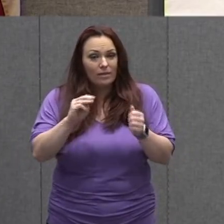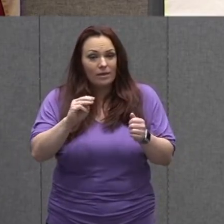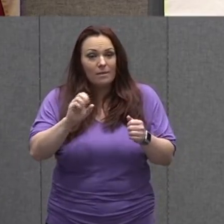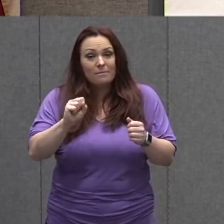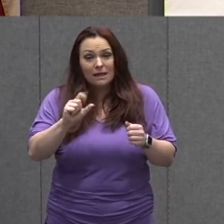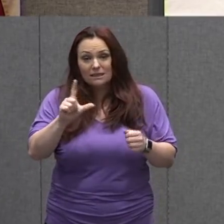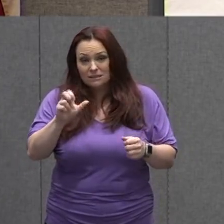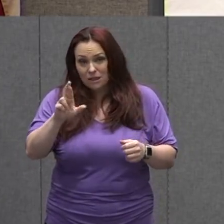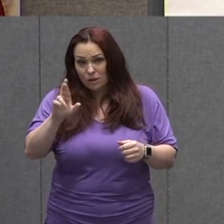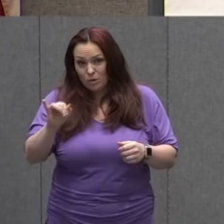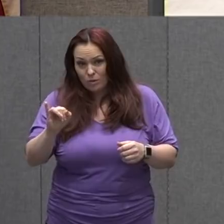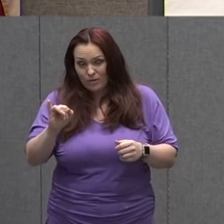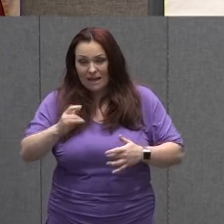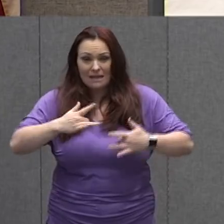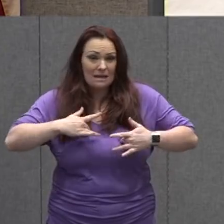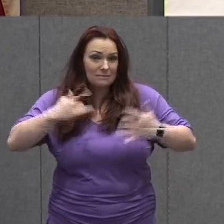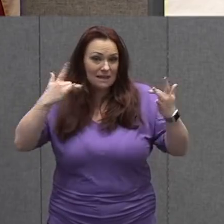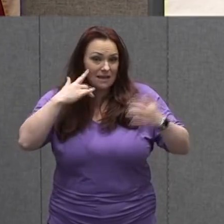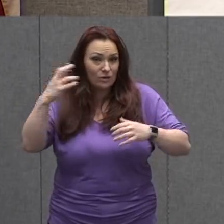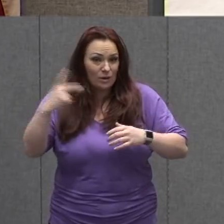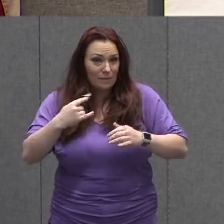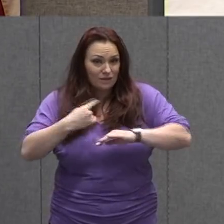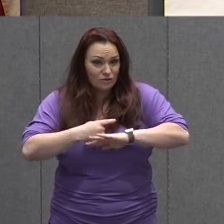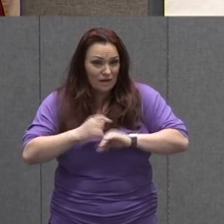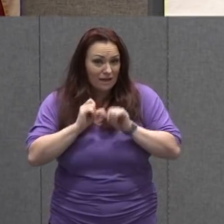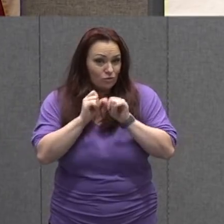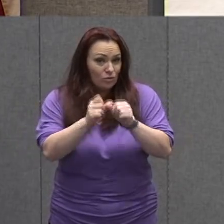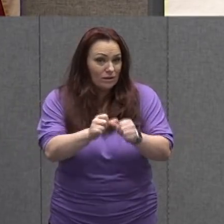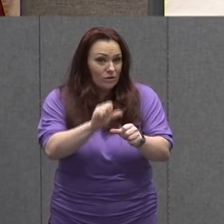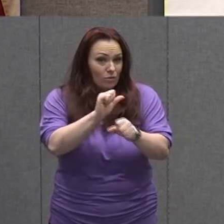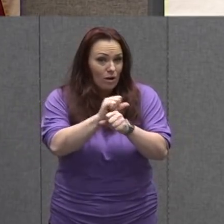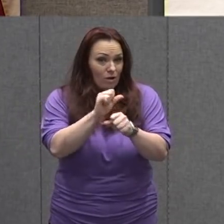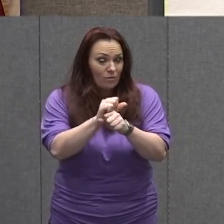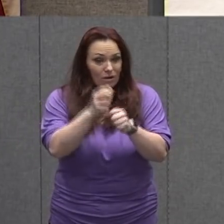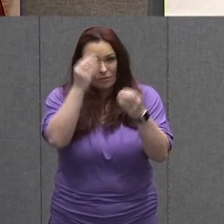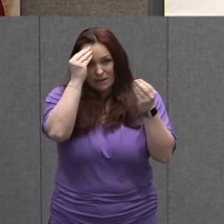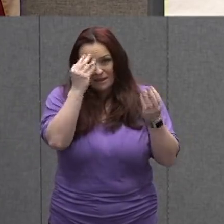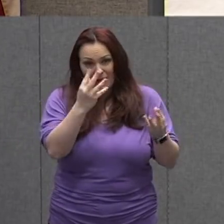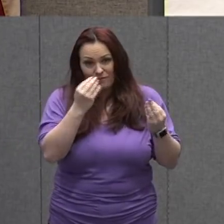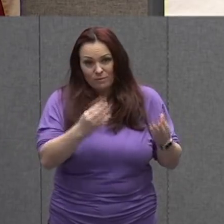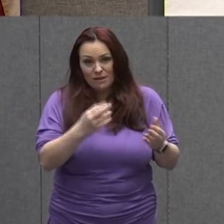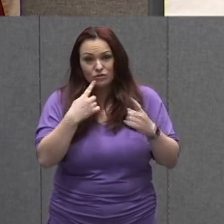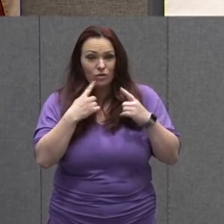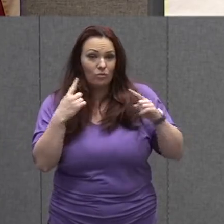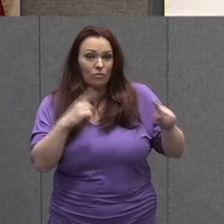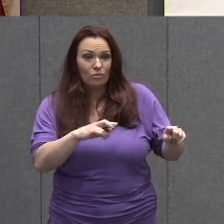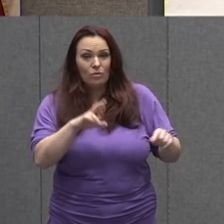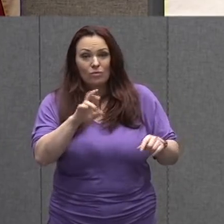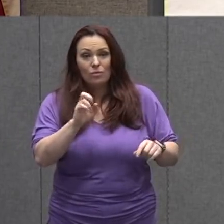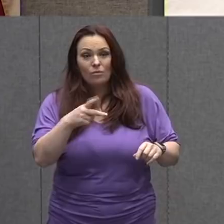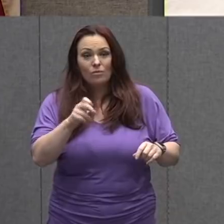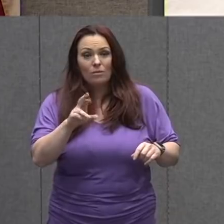with you today to continue our work on our informational report. I really hope you enjoyed today's lessons